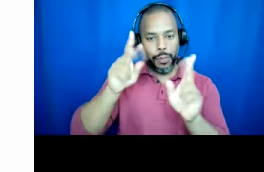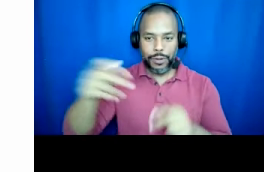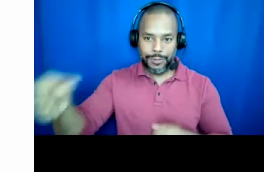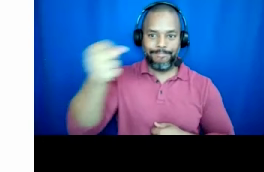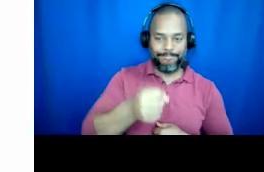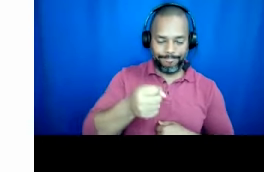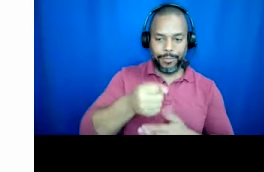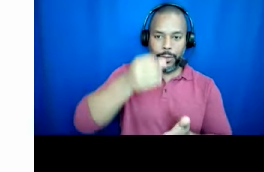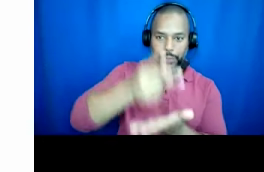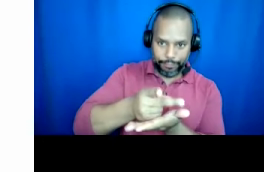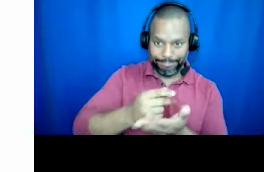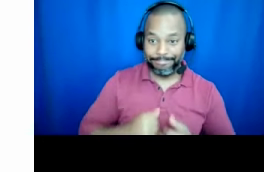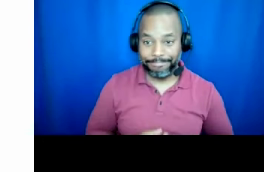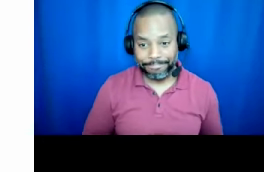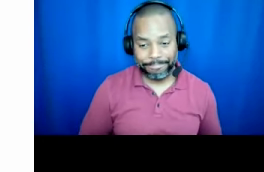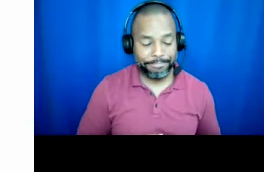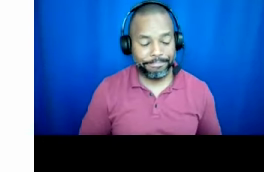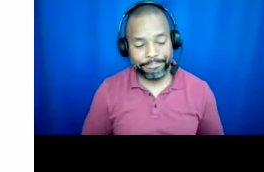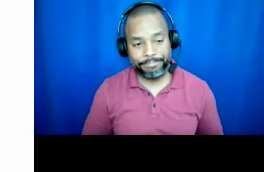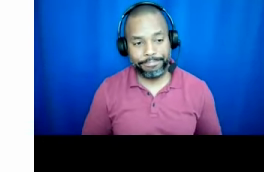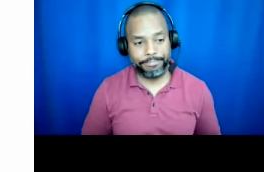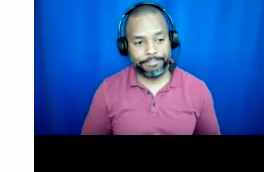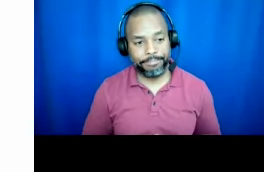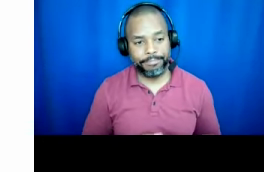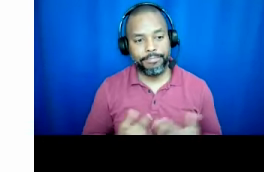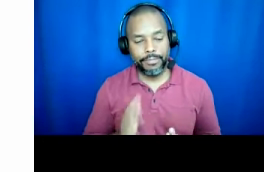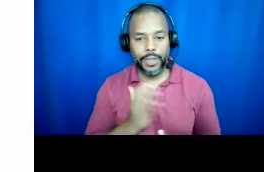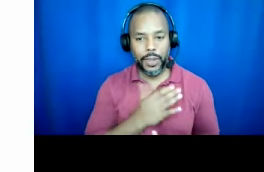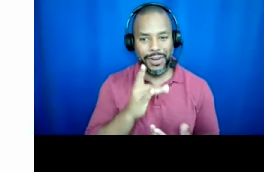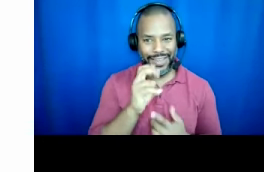So, our deans really had this process,